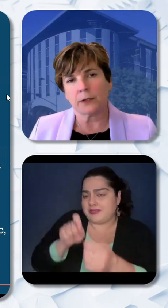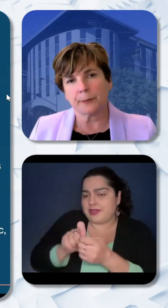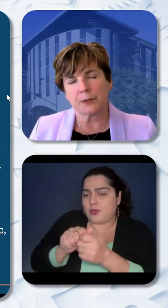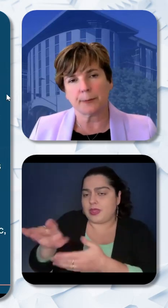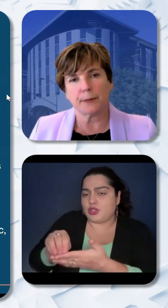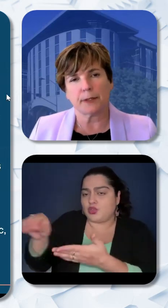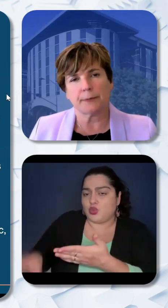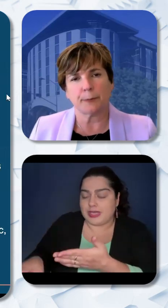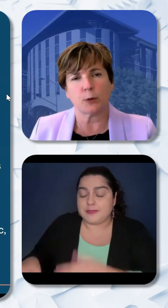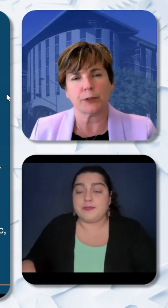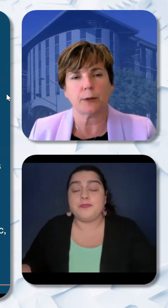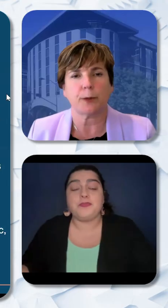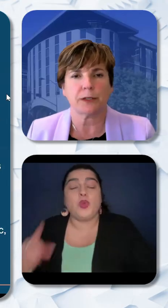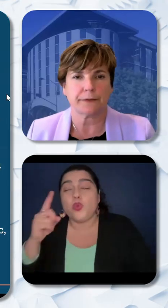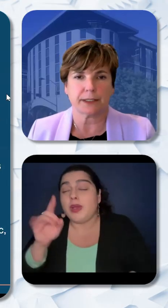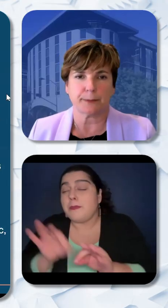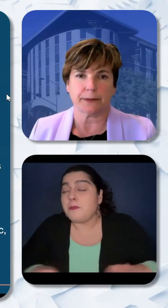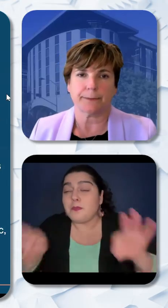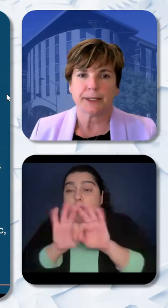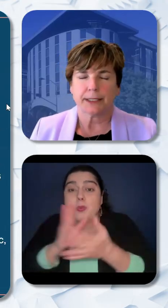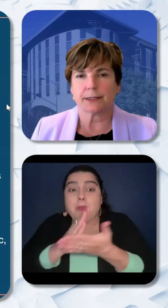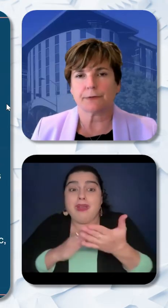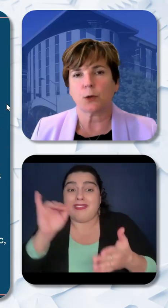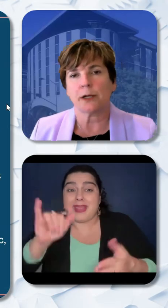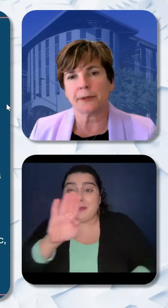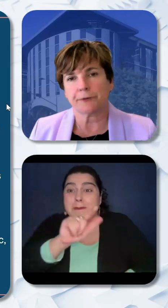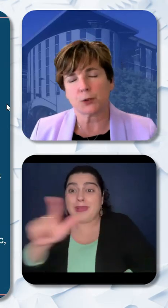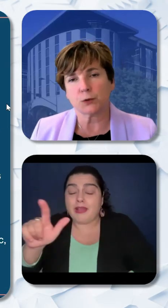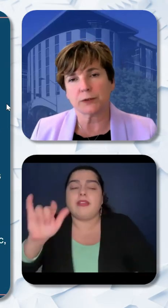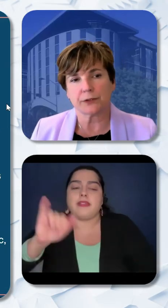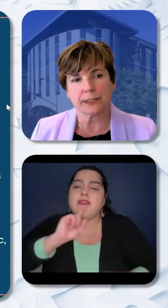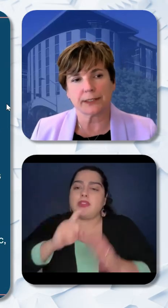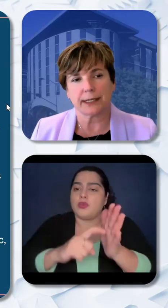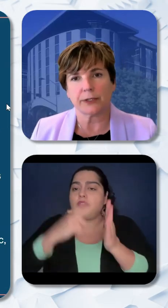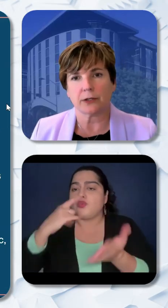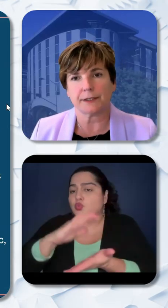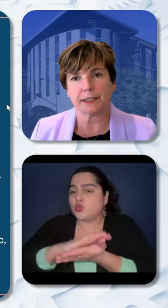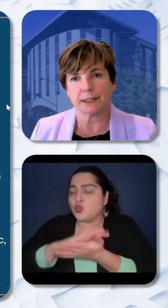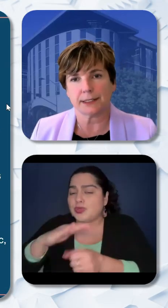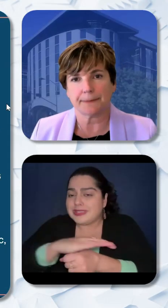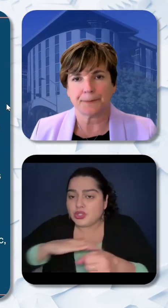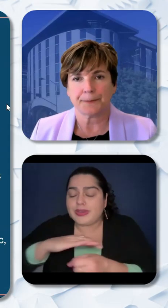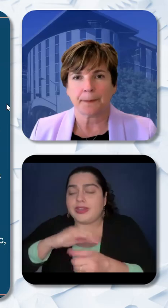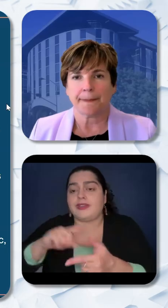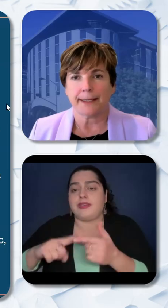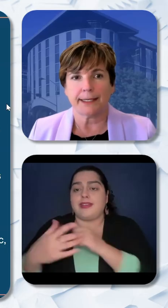One of the most important components of this bill is the requirement for school districts, county offices,